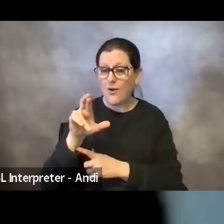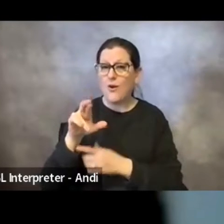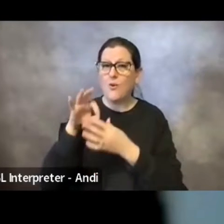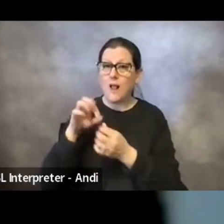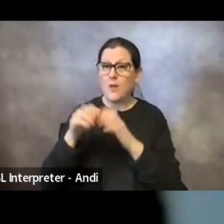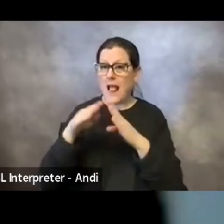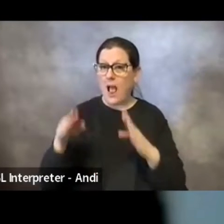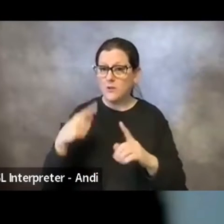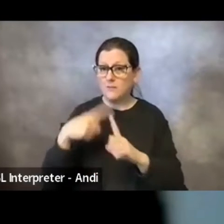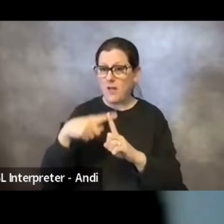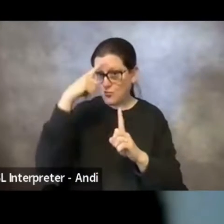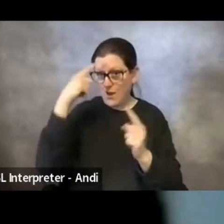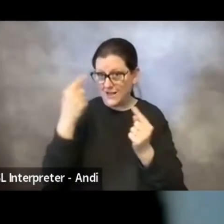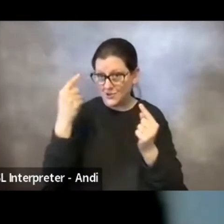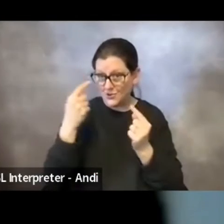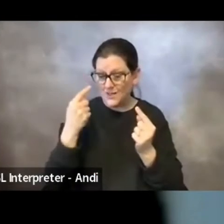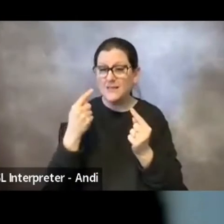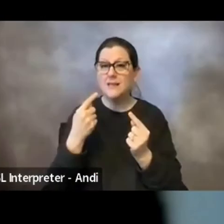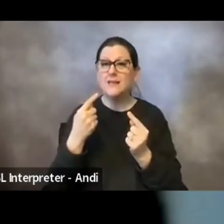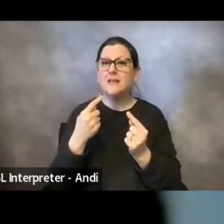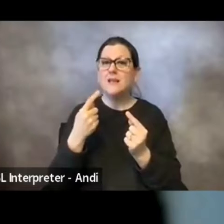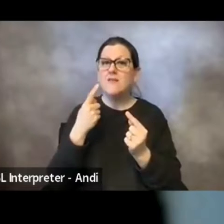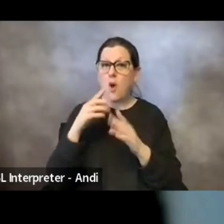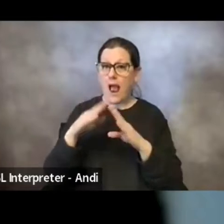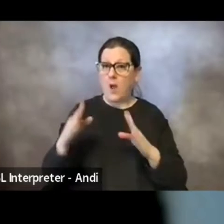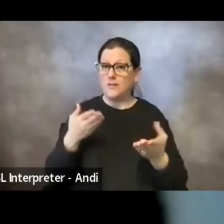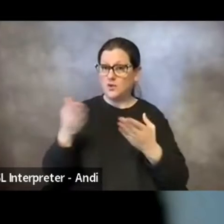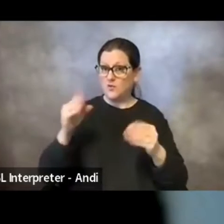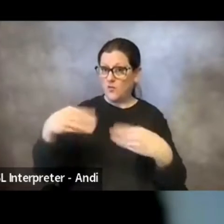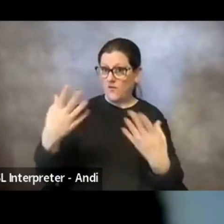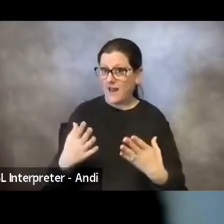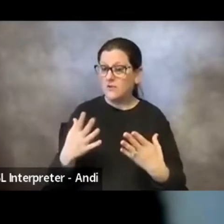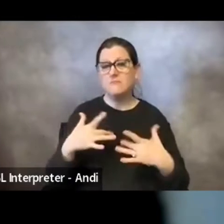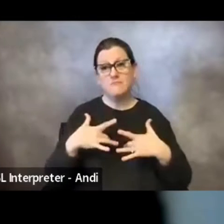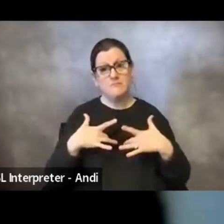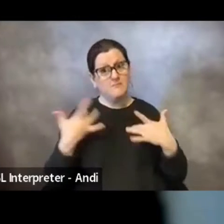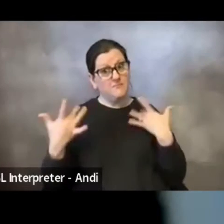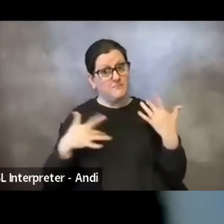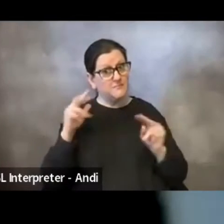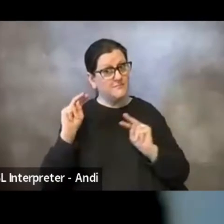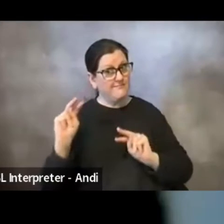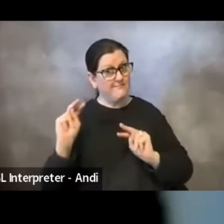injury for housing service providers. So that's exciting. That's a great start in terms of